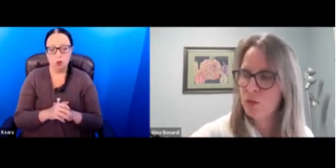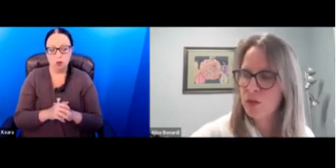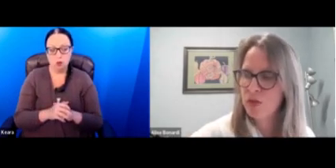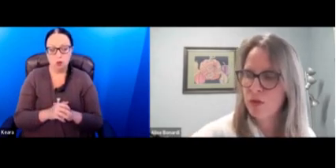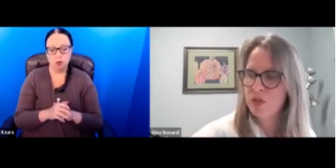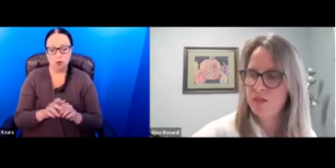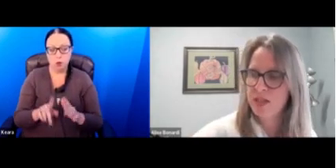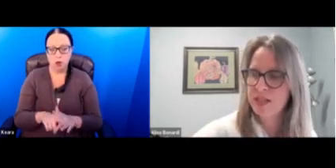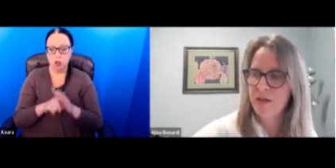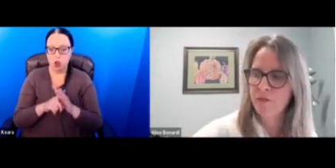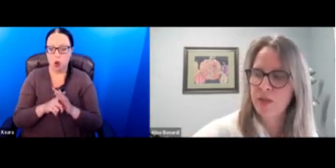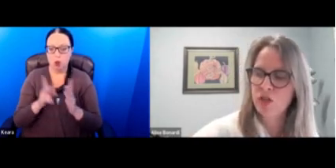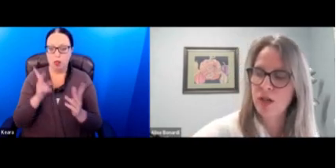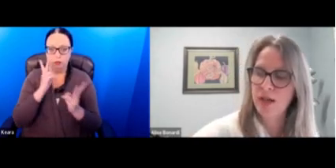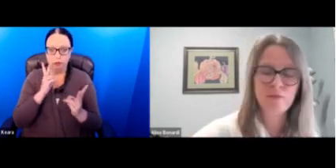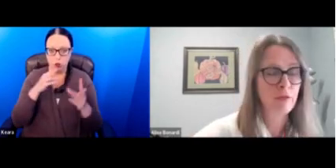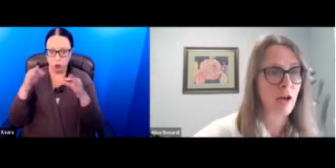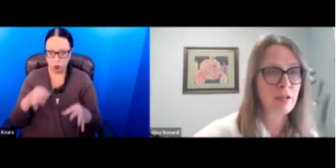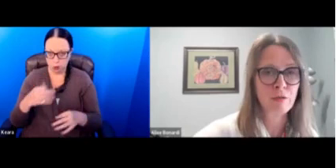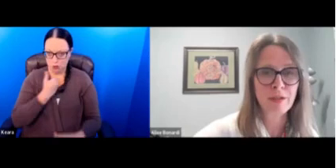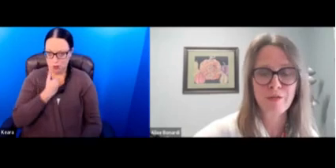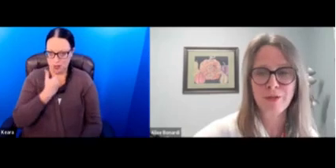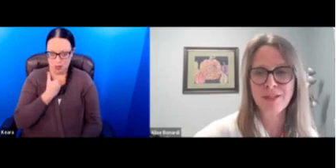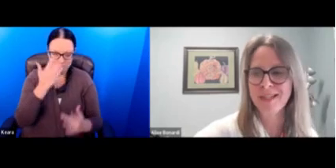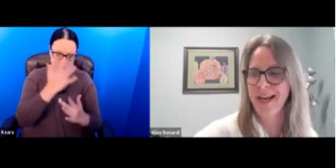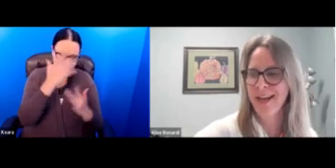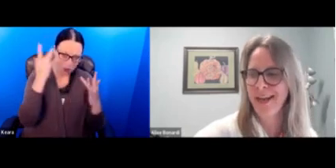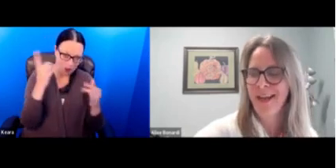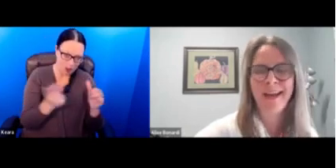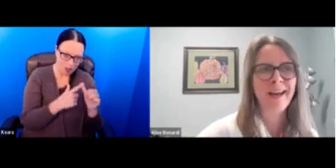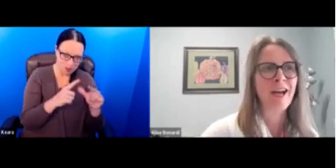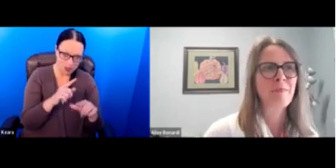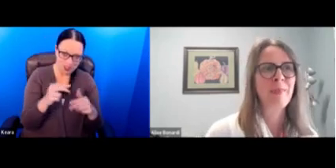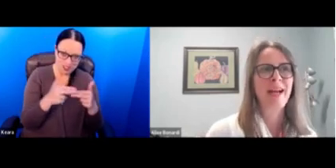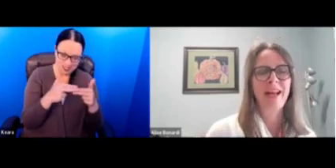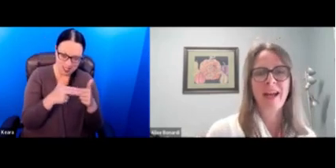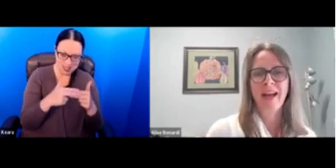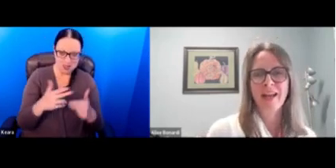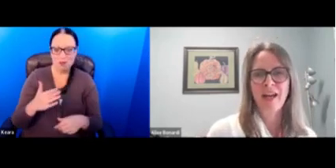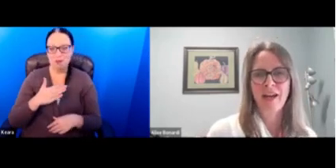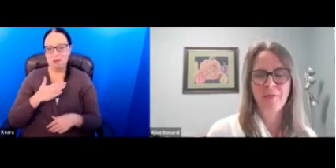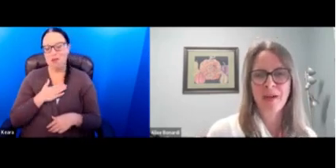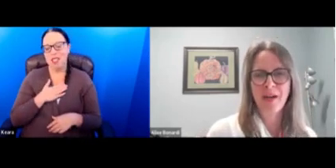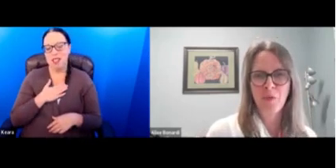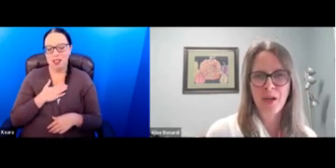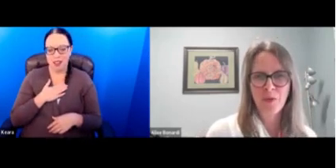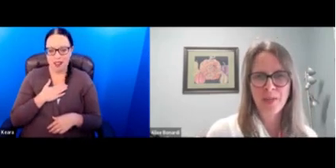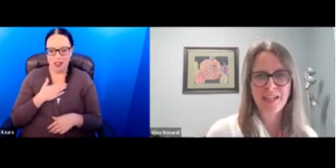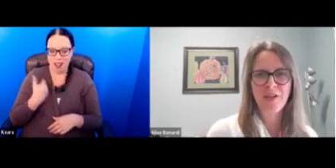visual description of myself, which I forgot to do in the first slide. My I am white woman